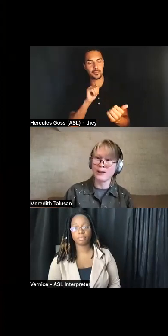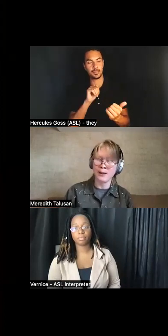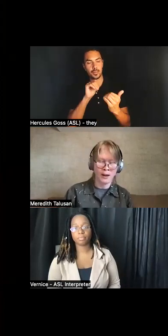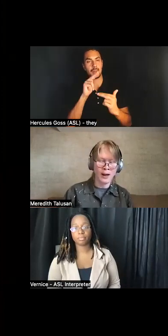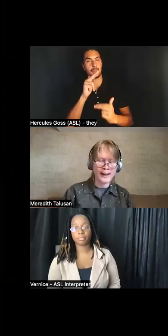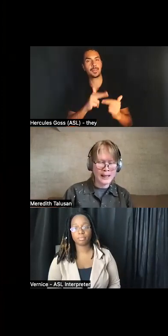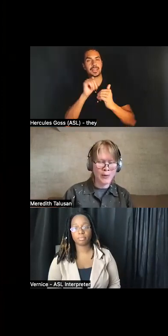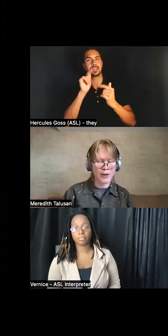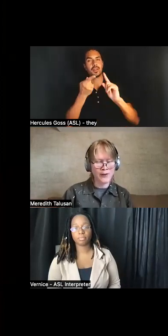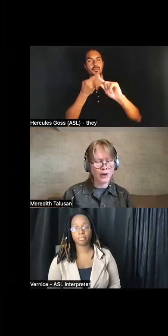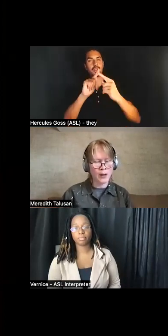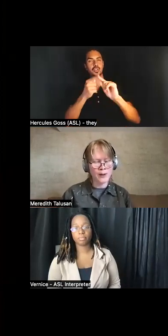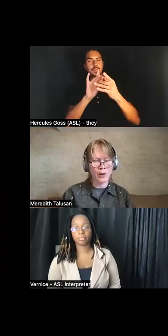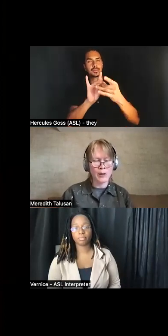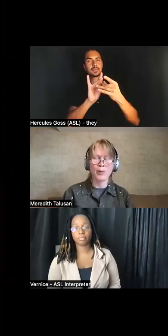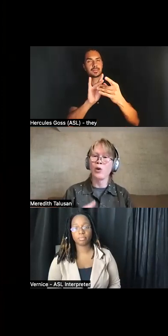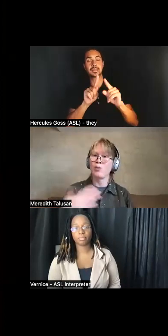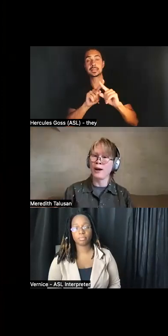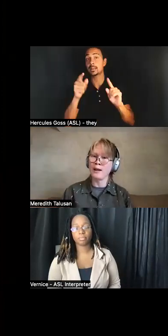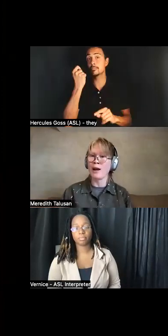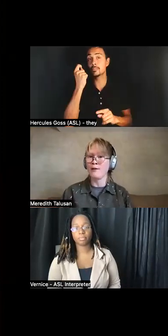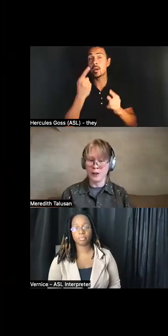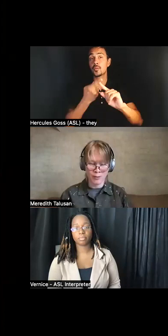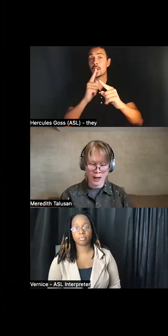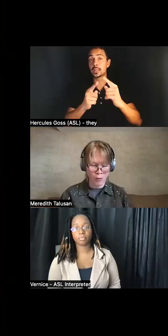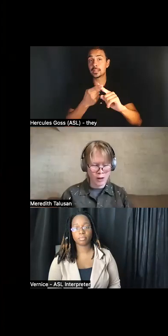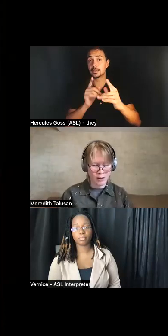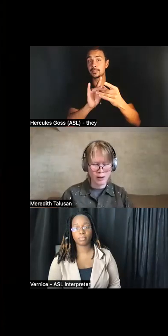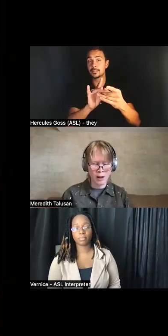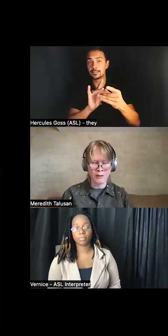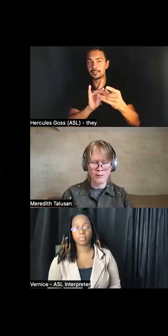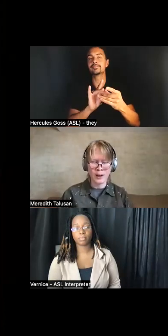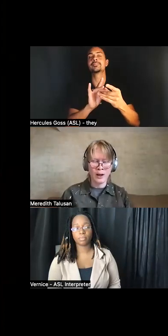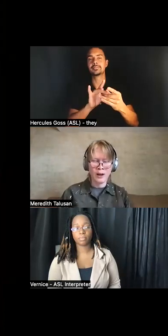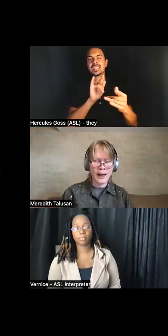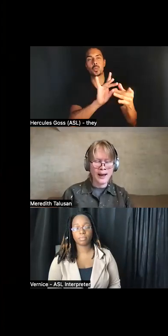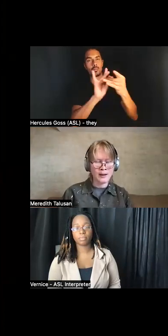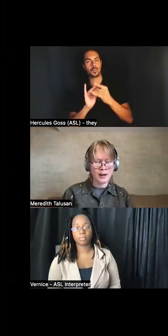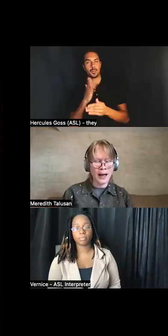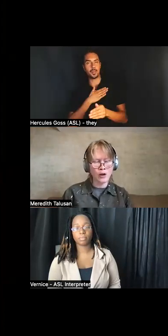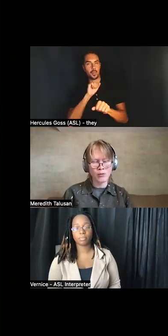the way I approach networking is in a lot of ways the same as I approach building friendships.